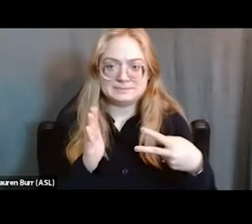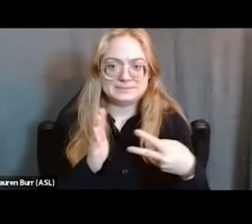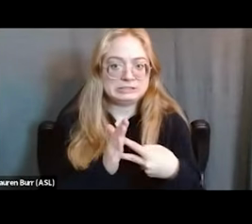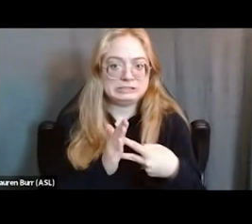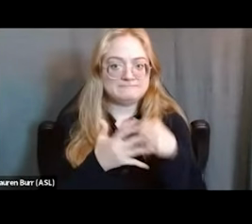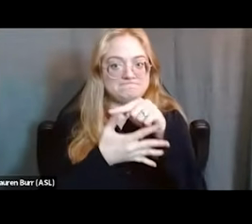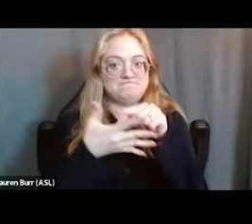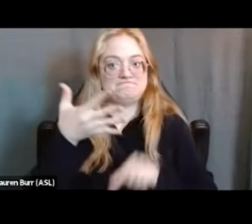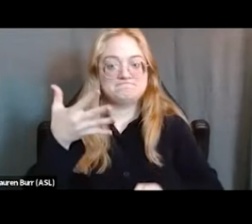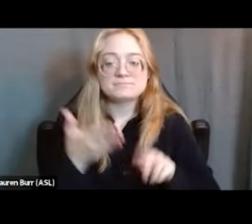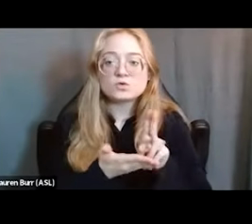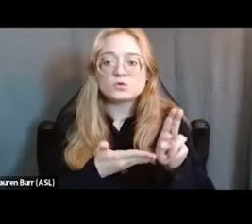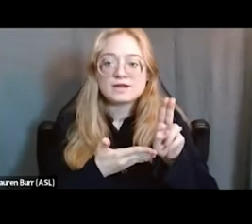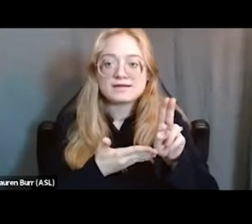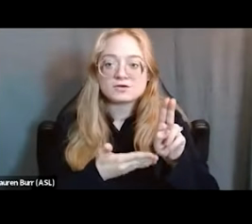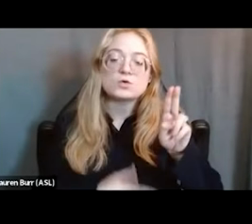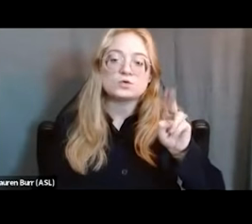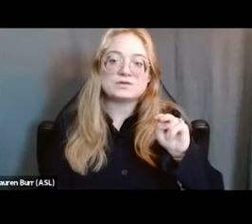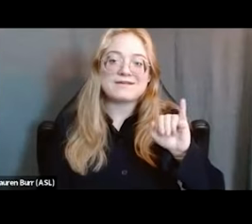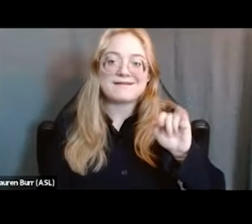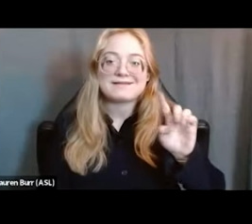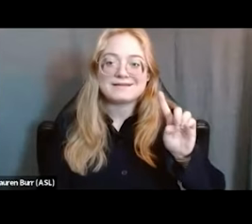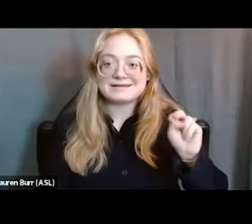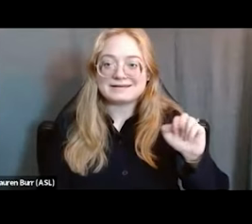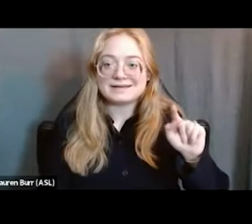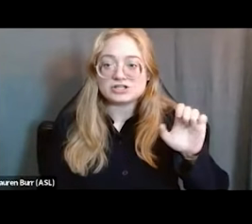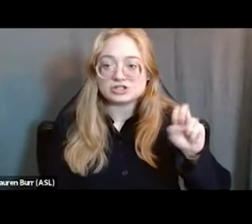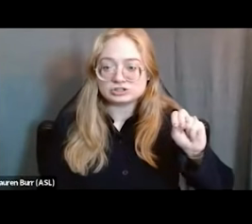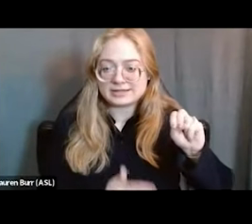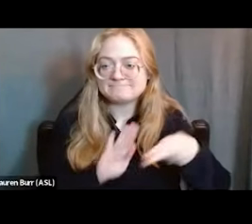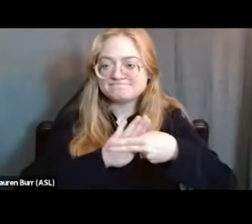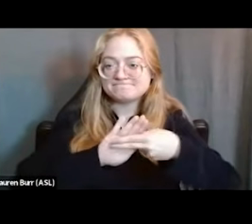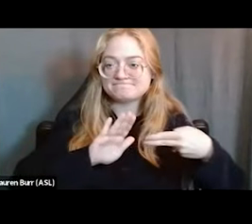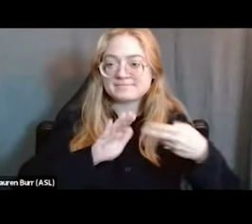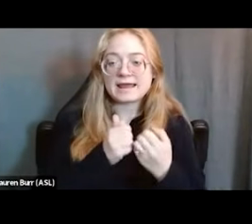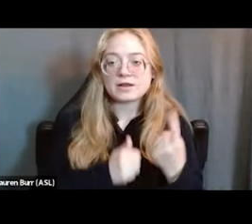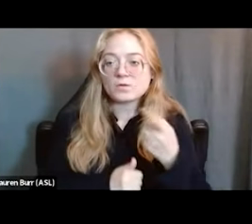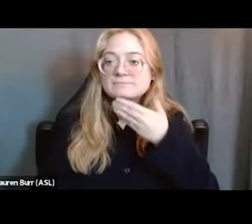The United Nations has identified older adults as anyone over the age of 60. Within the United States,